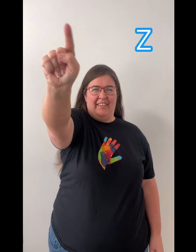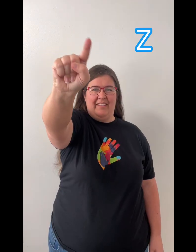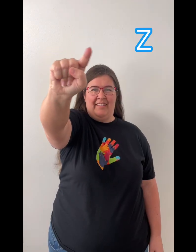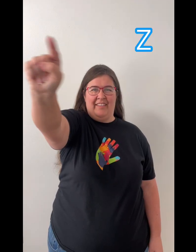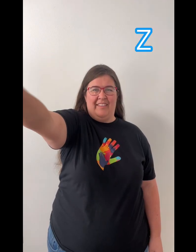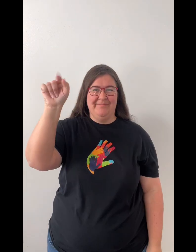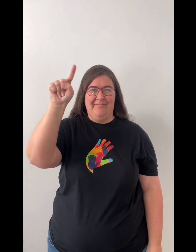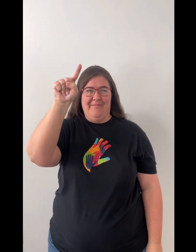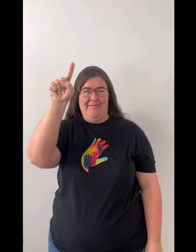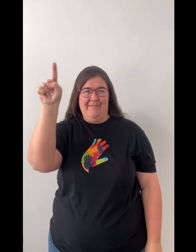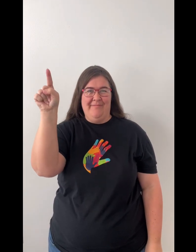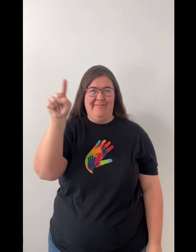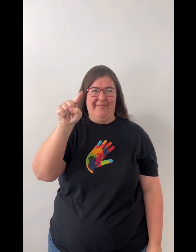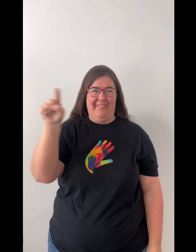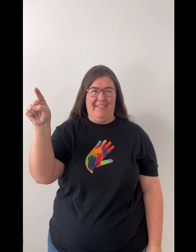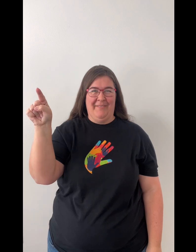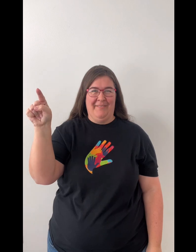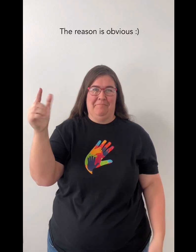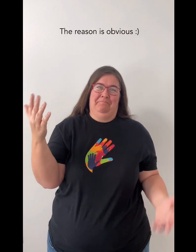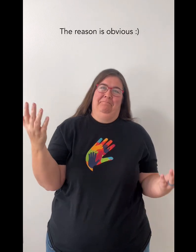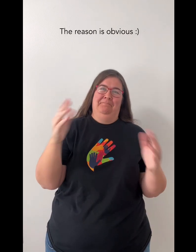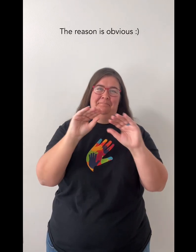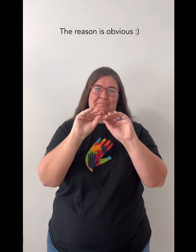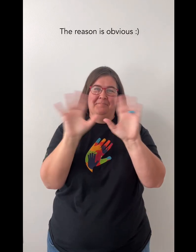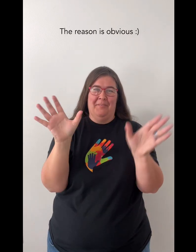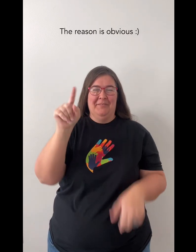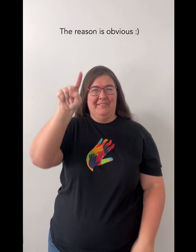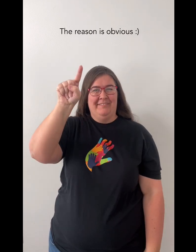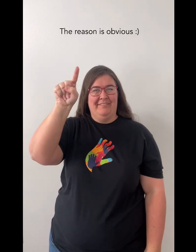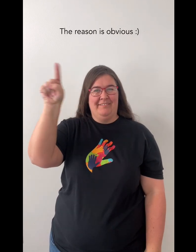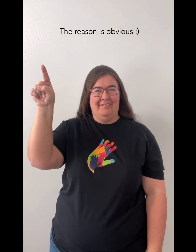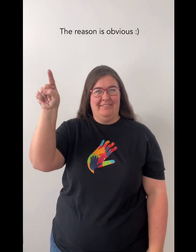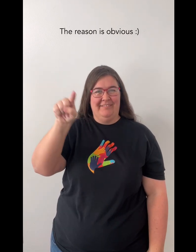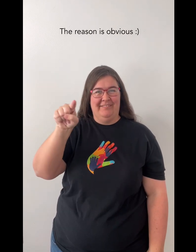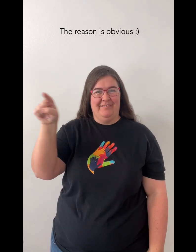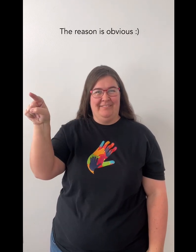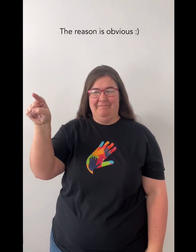How to sign Z in ASL The reason is obvious :)